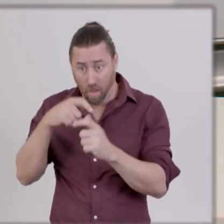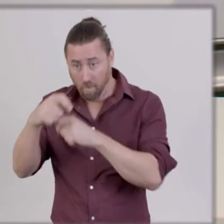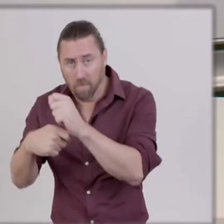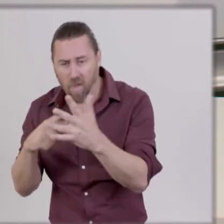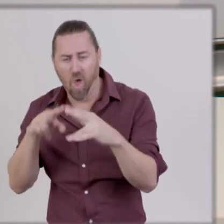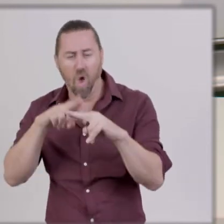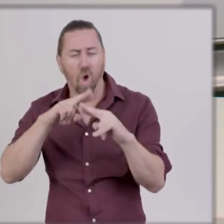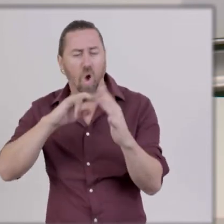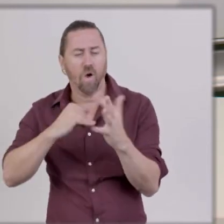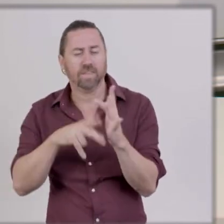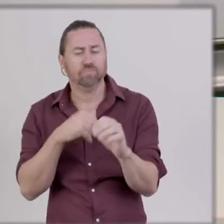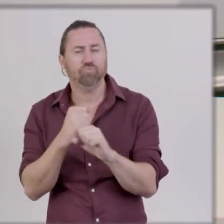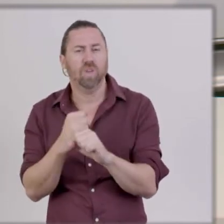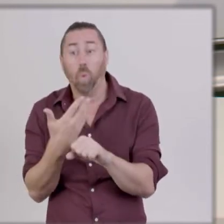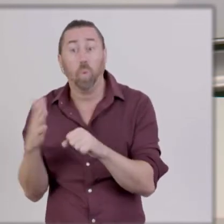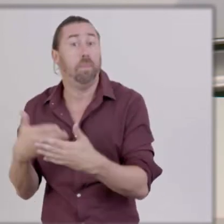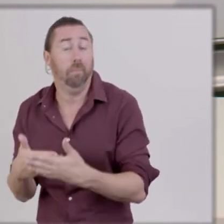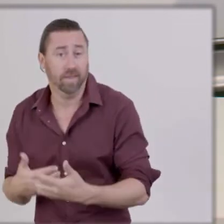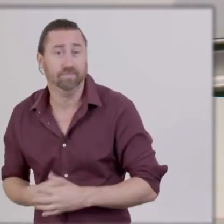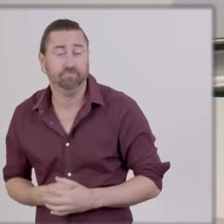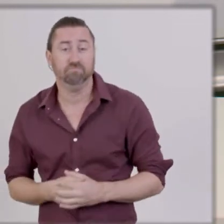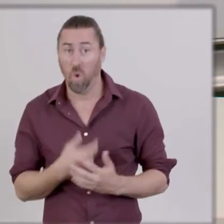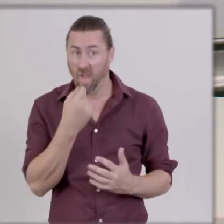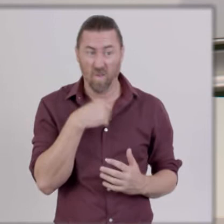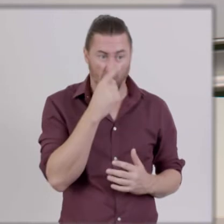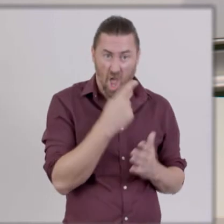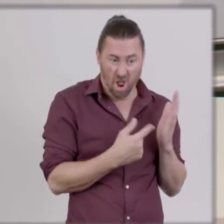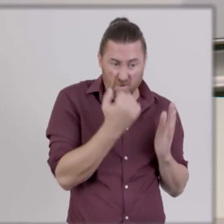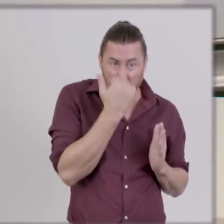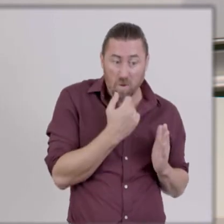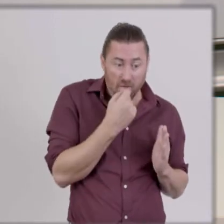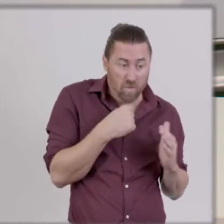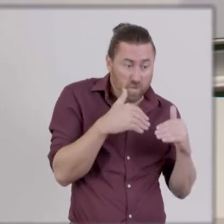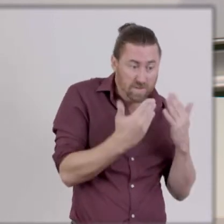Some lifecycles are as short as a few days, while others take many years.